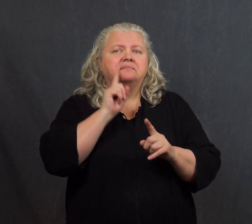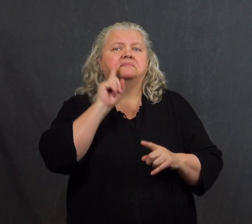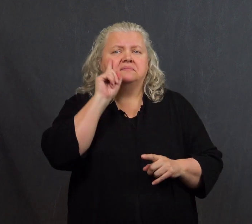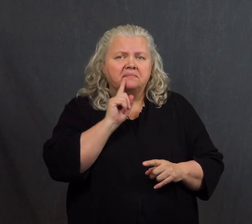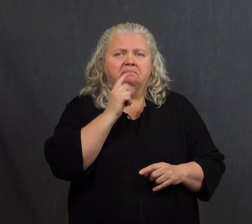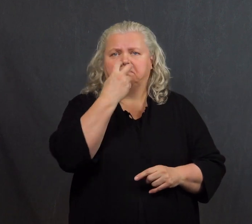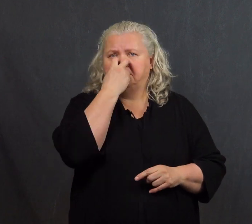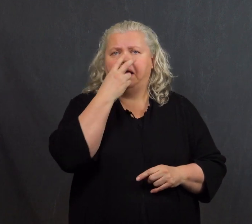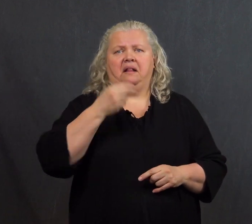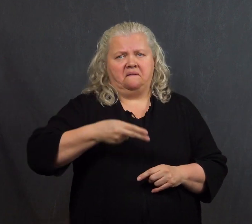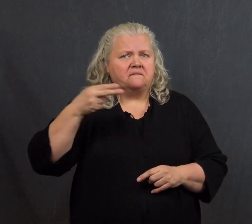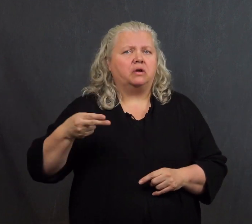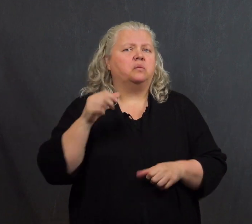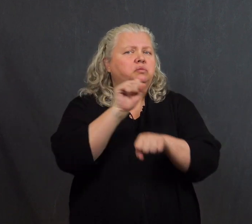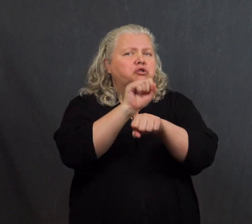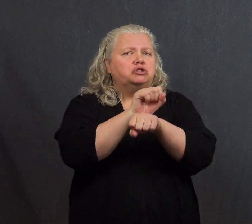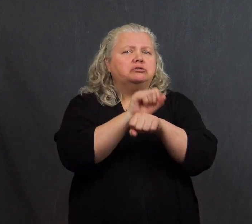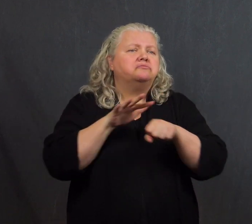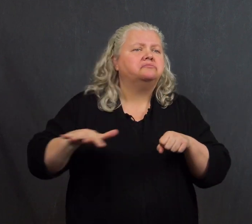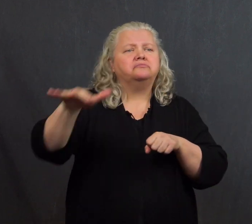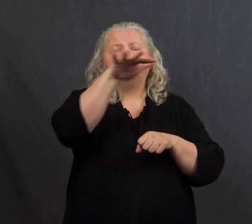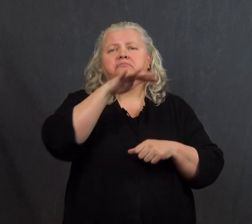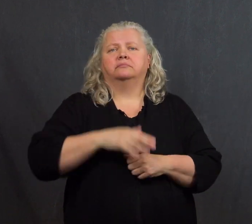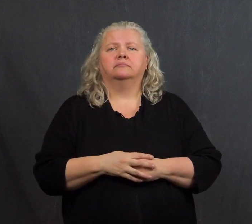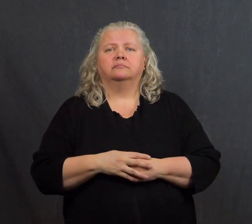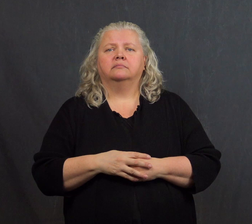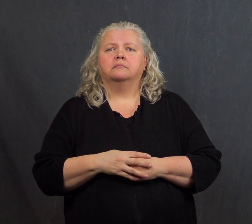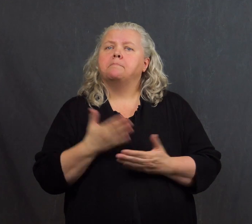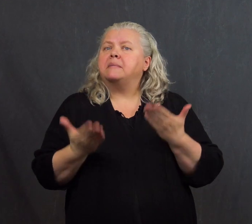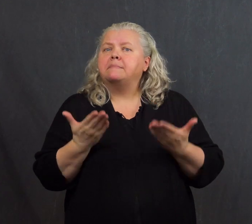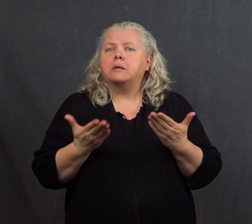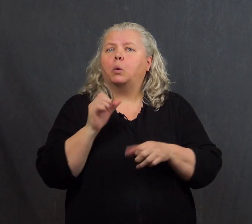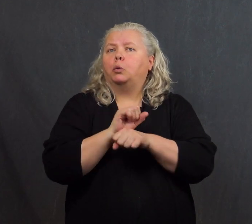When people who are Deaf, DeafBlind, and Hard of Hearing are in the workforce,